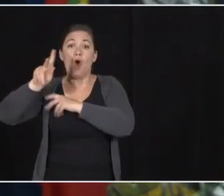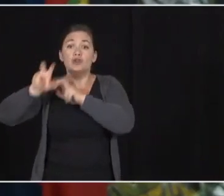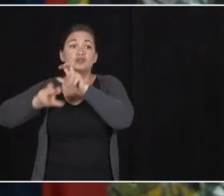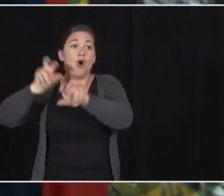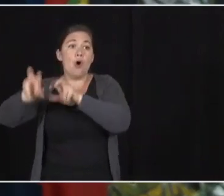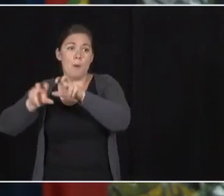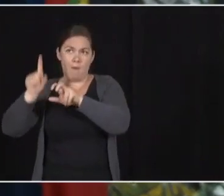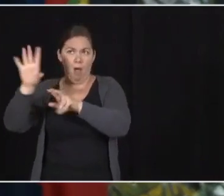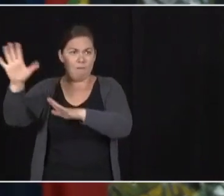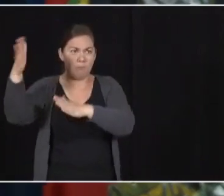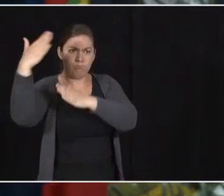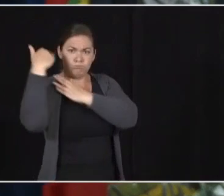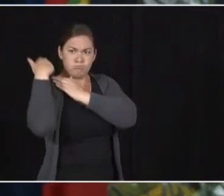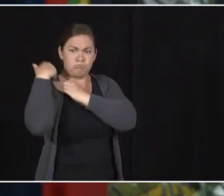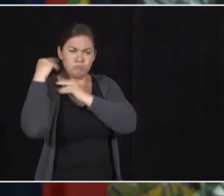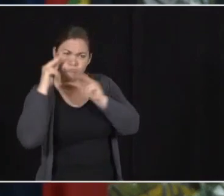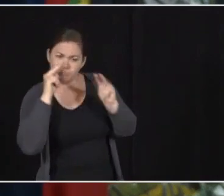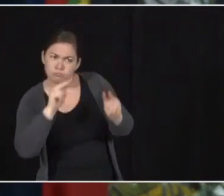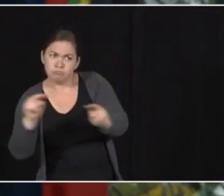you have to do your due diligence to make sure that their product is good.